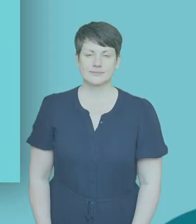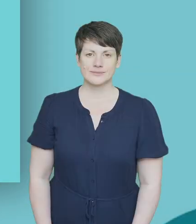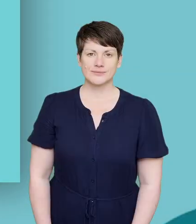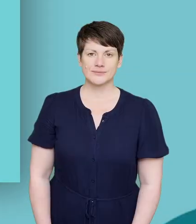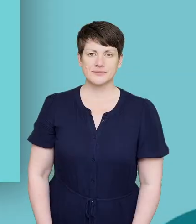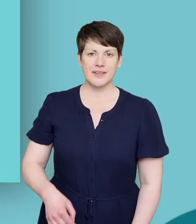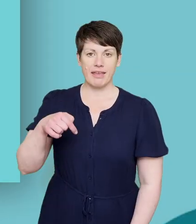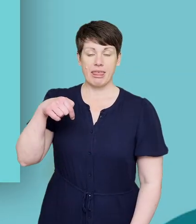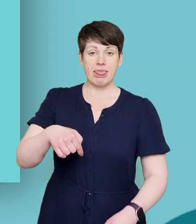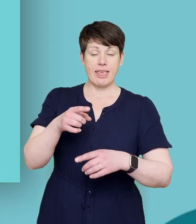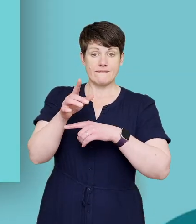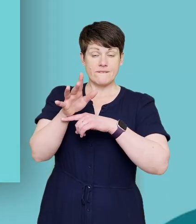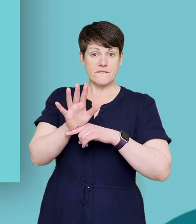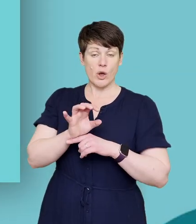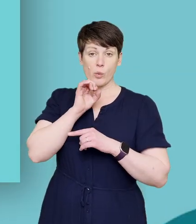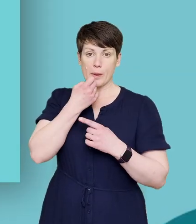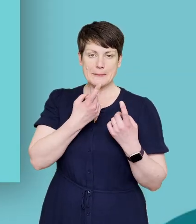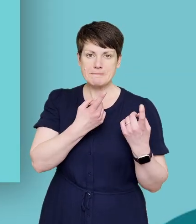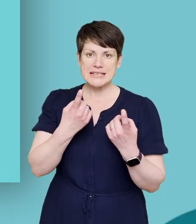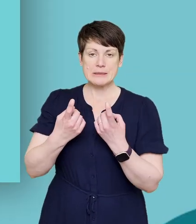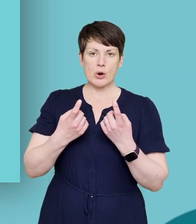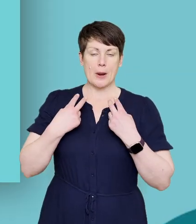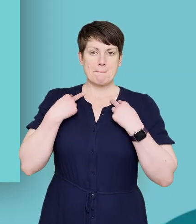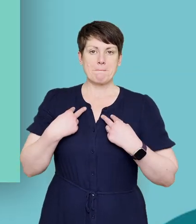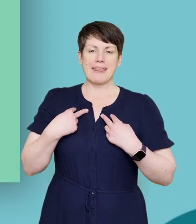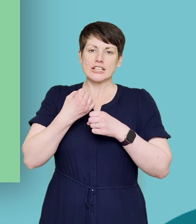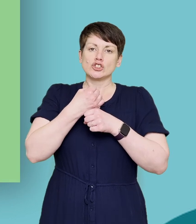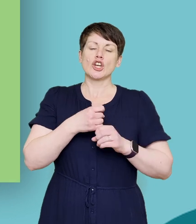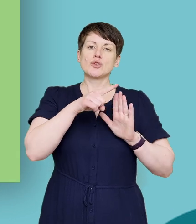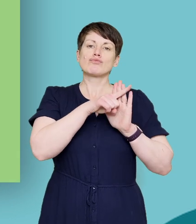In this film, we will be exploring one of the Methodist churches' principles for justice.